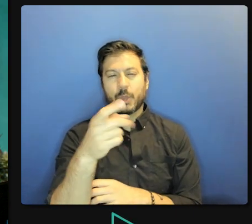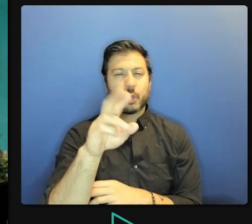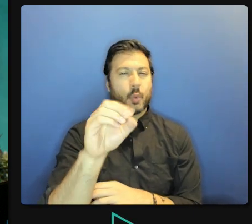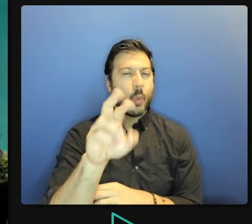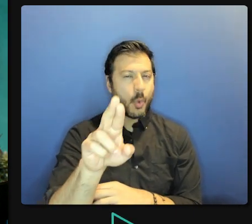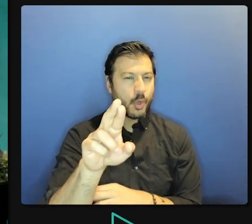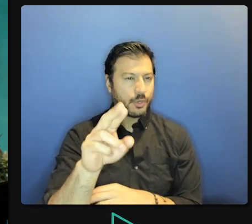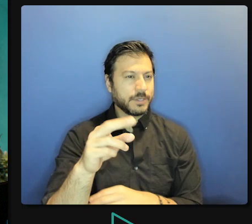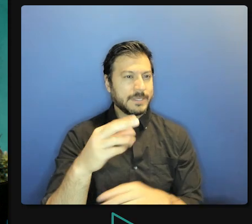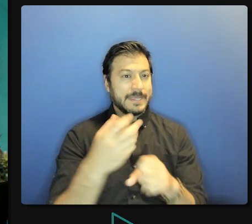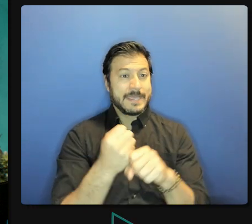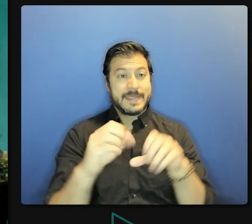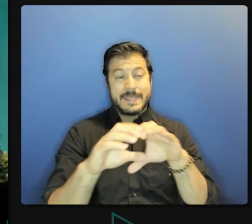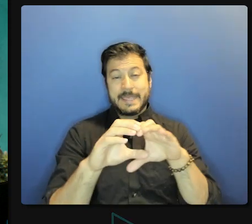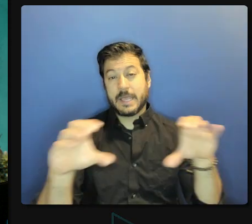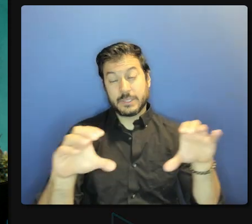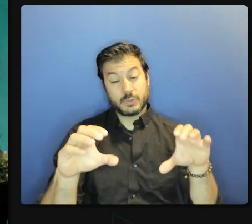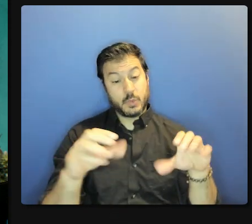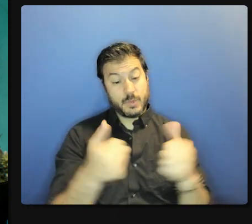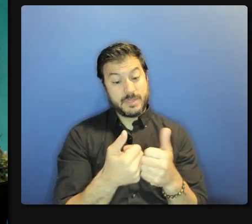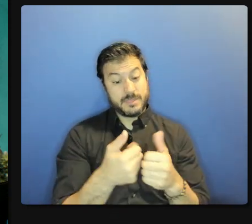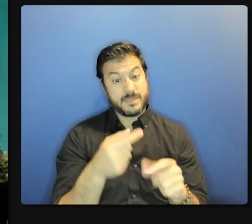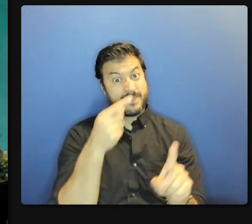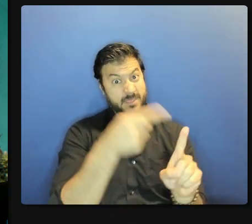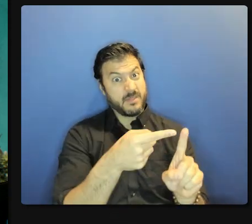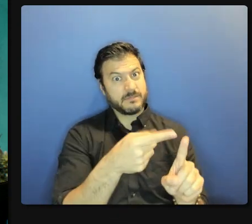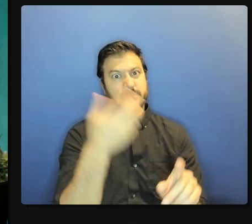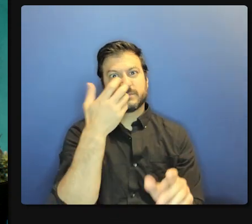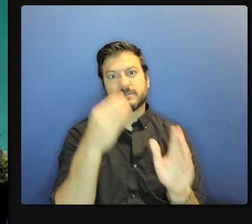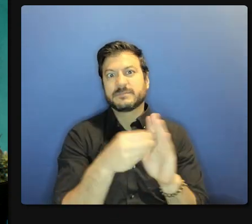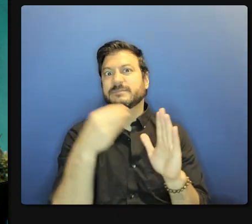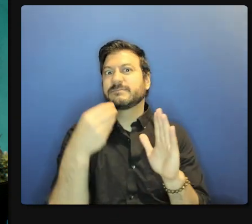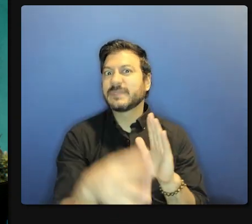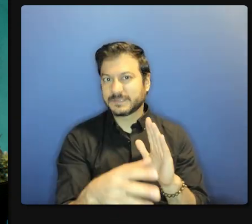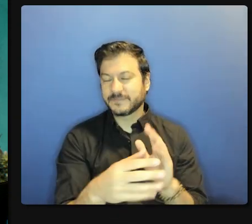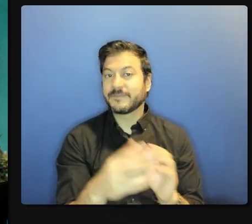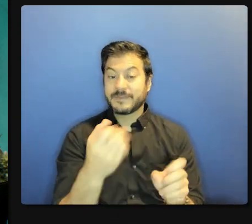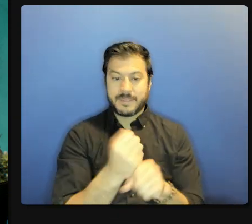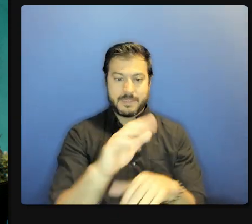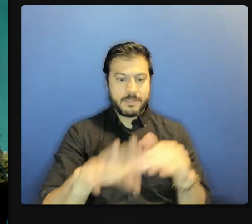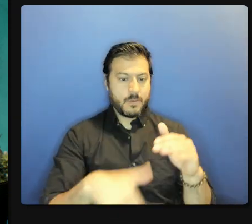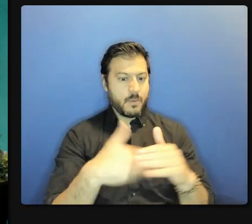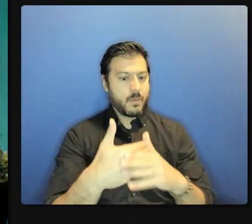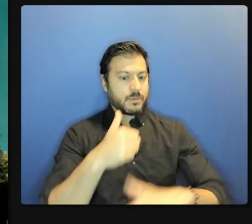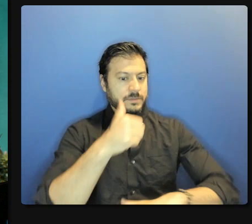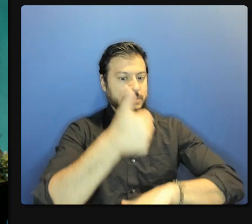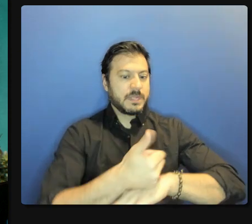Consoles there are fairly expensive. In fact, getting the whole setup is hard.